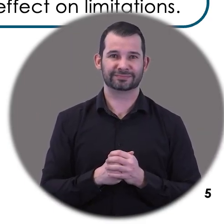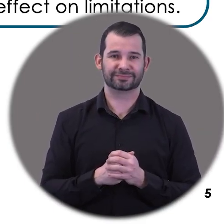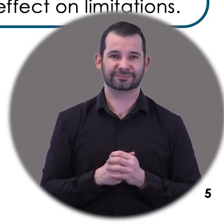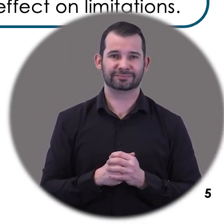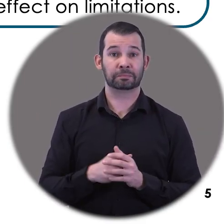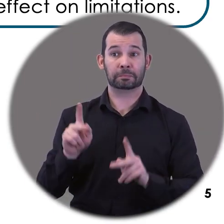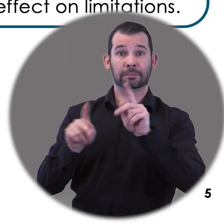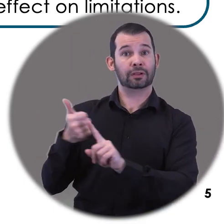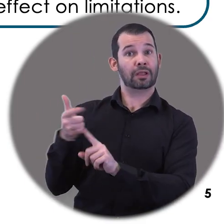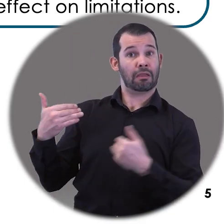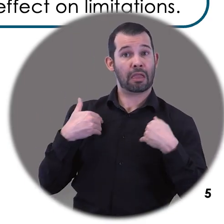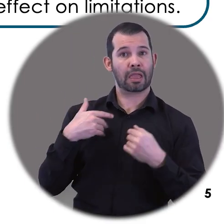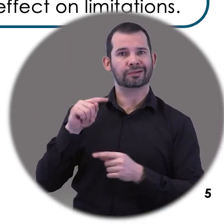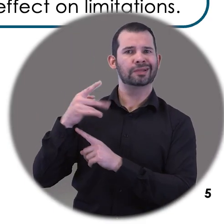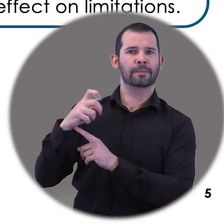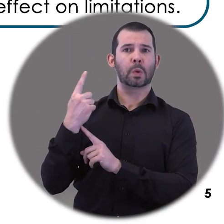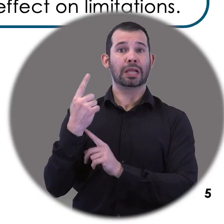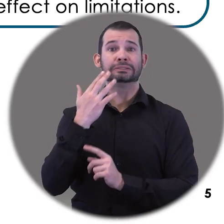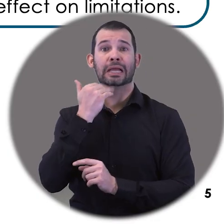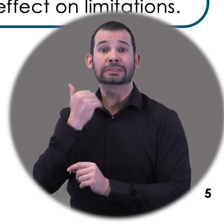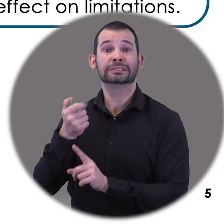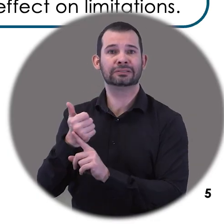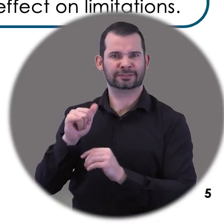People with type 1 diabetes meet the eligibility